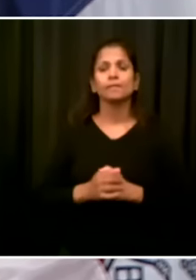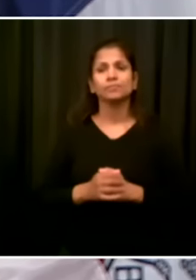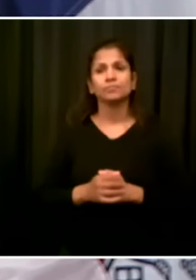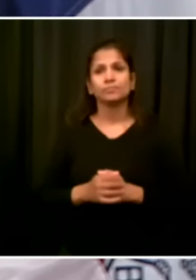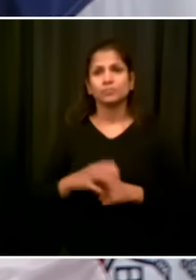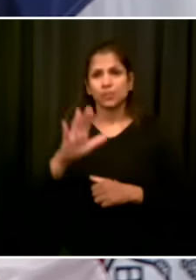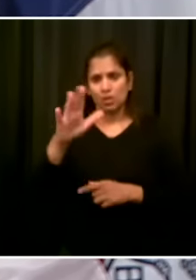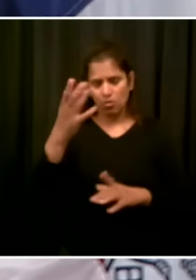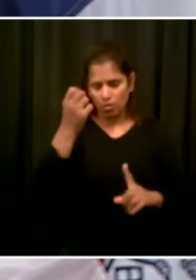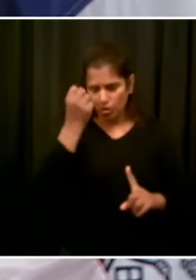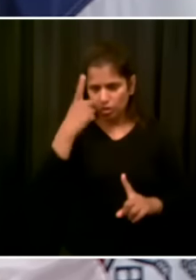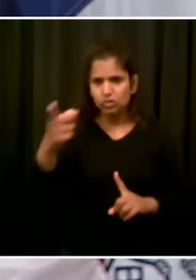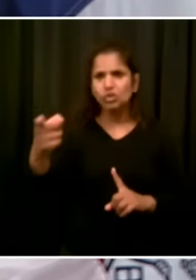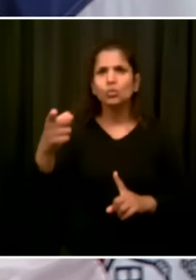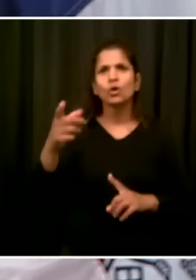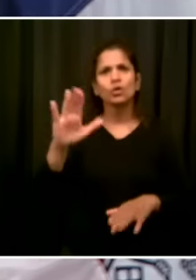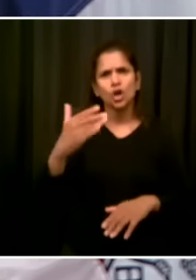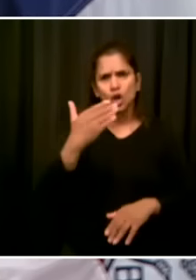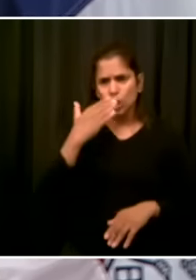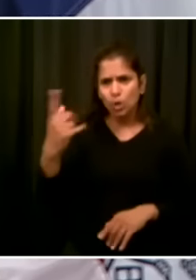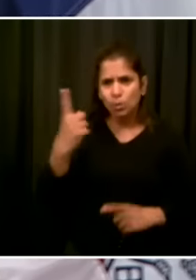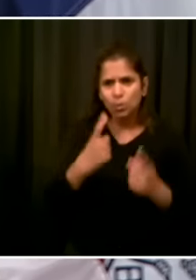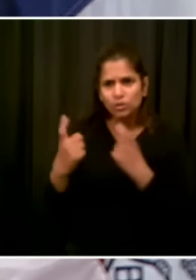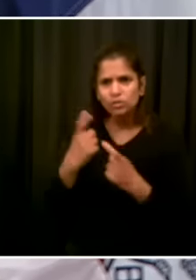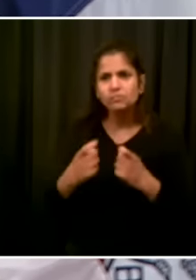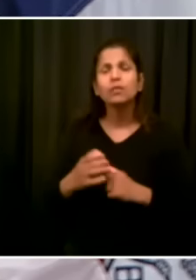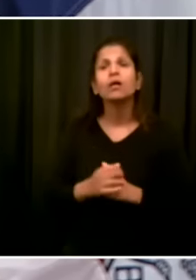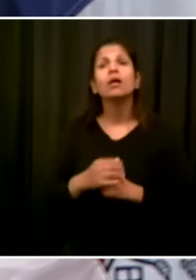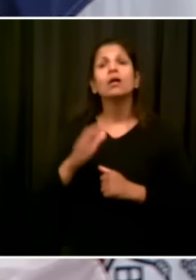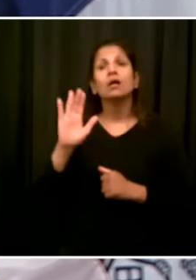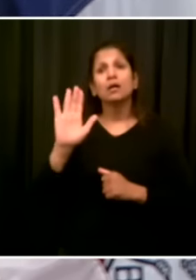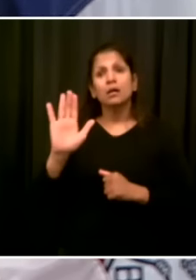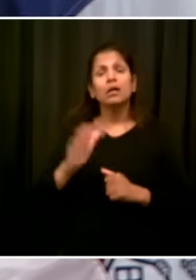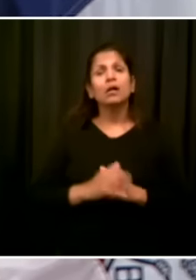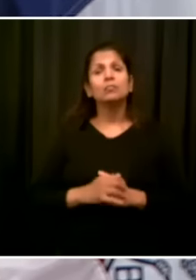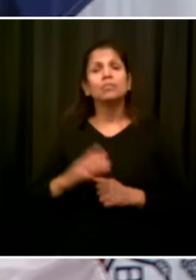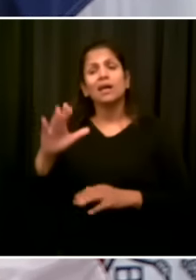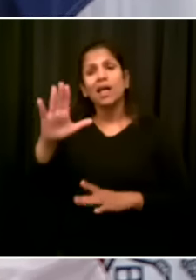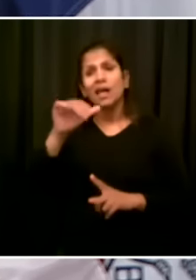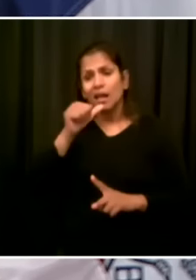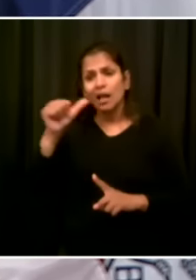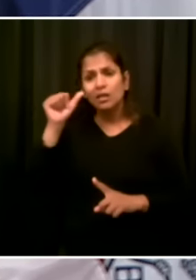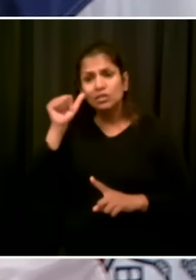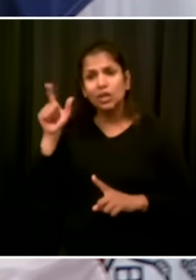I WILL TALK TO THE COMMISSIONER MORE ABOUT ITHS TODAY. I THINK THERE IS A BETTER WAY TO GET